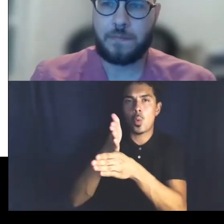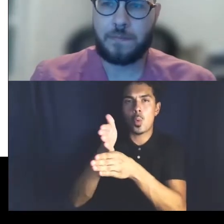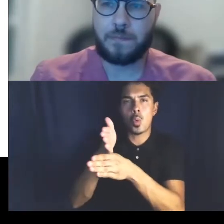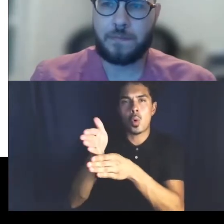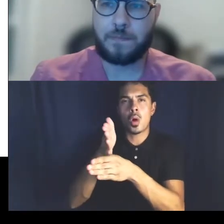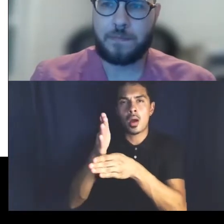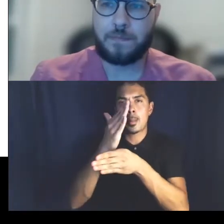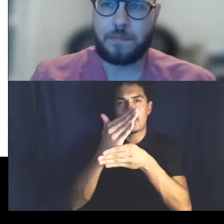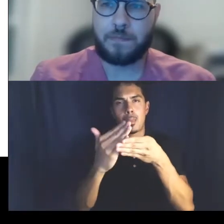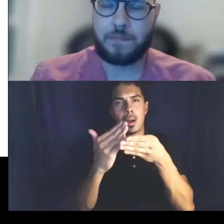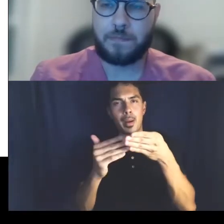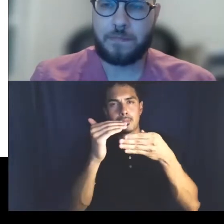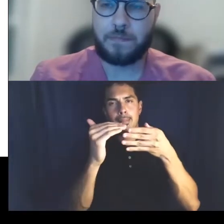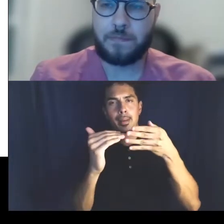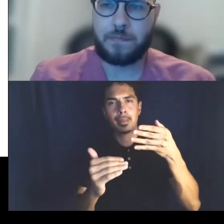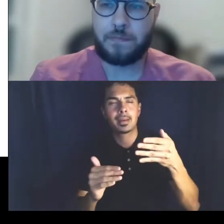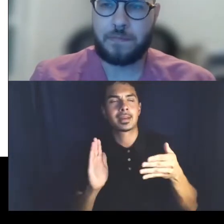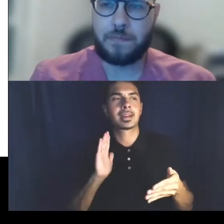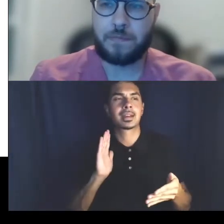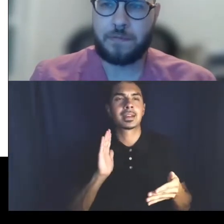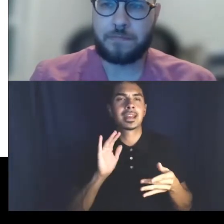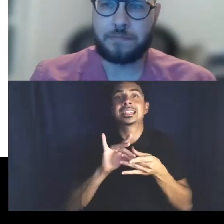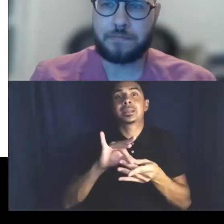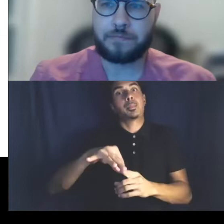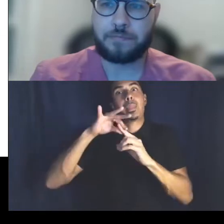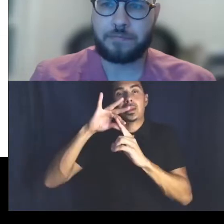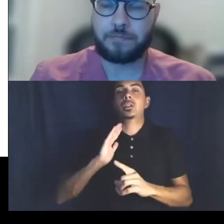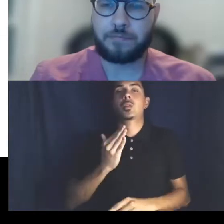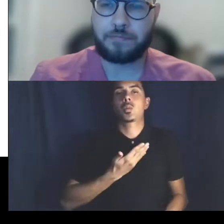When I talk to all of our trans and nonbinary patients,